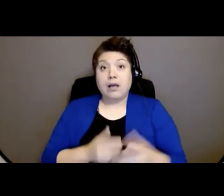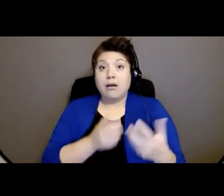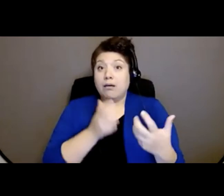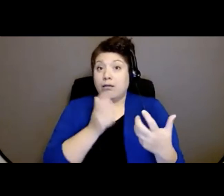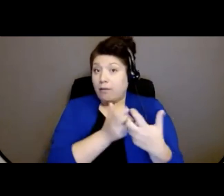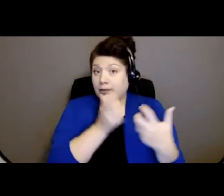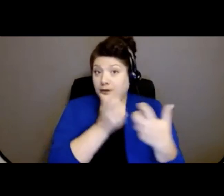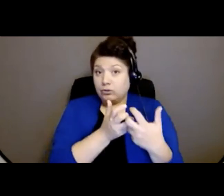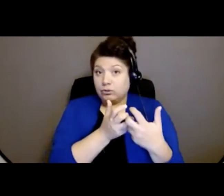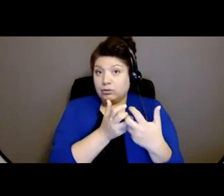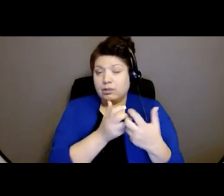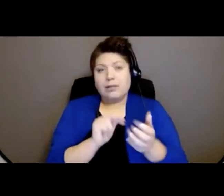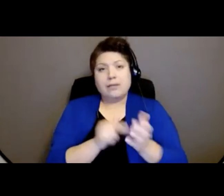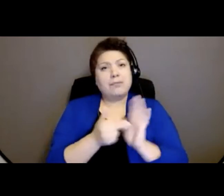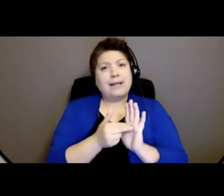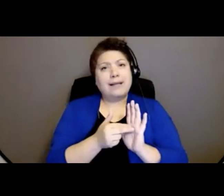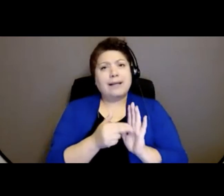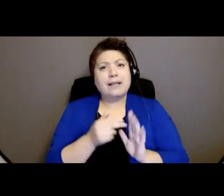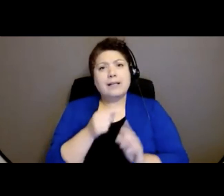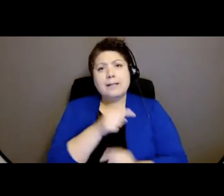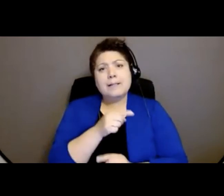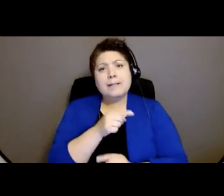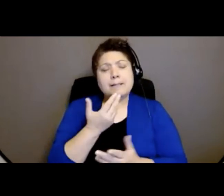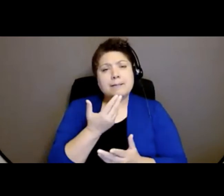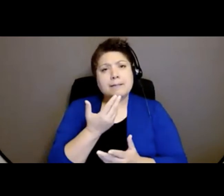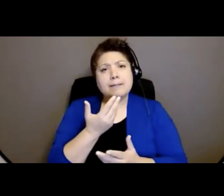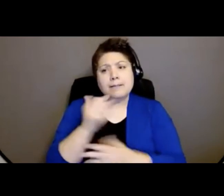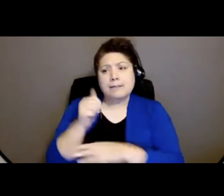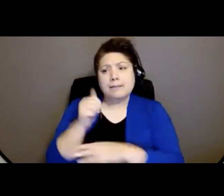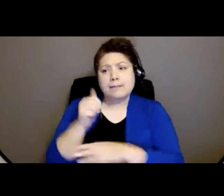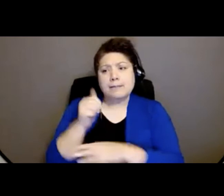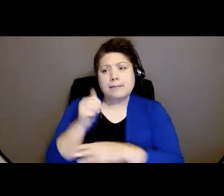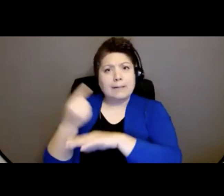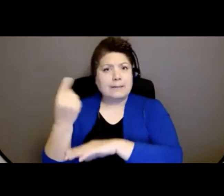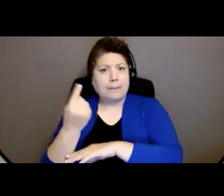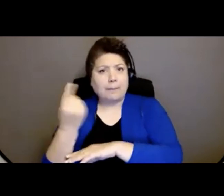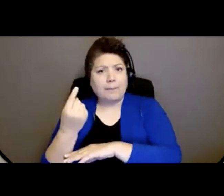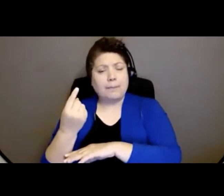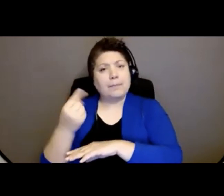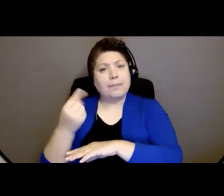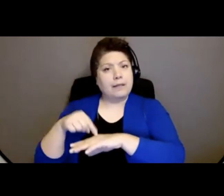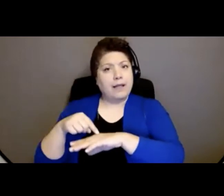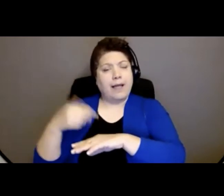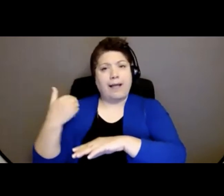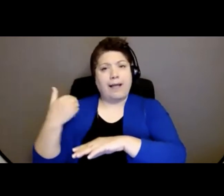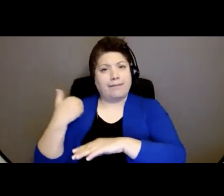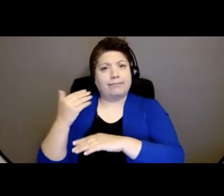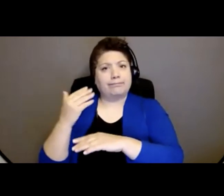OR THING THAT ARE PUT INTO PLACE TO STOP OR PREVENT NEGATIVE IMPACT FROM DISCRIMINATION.